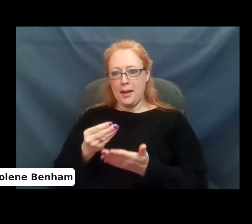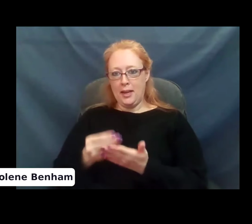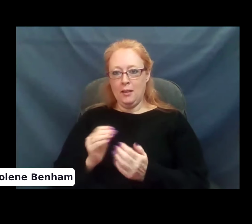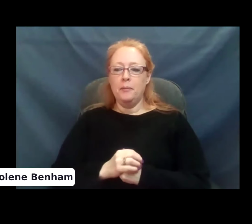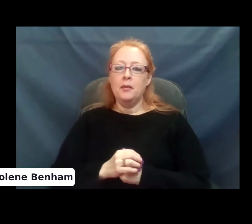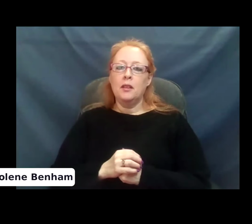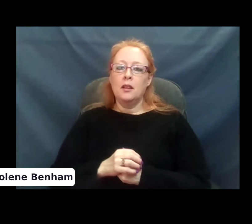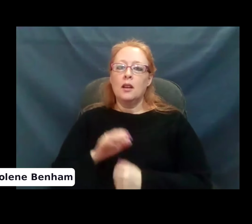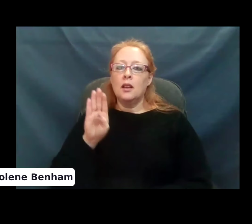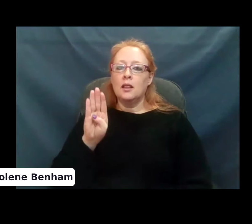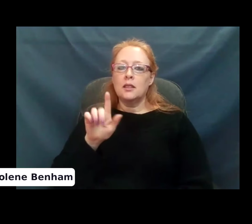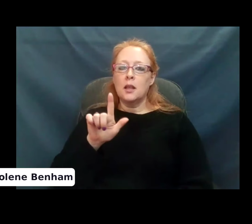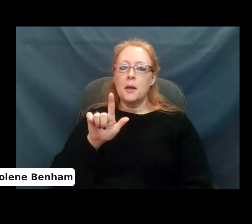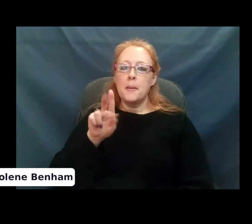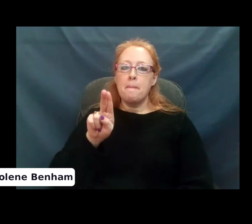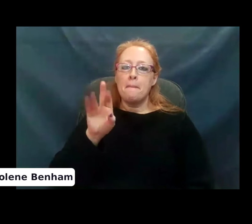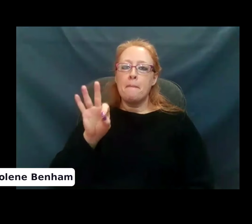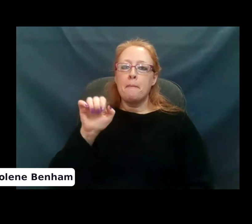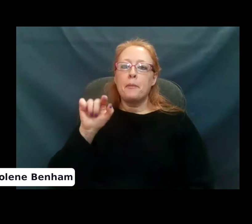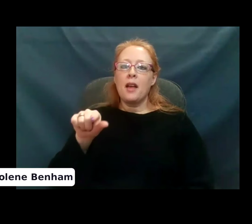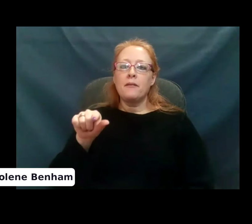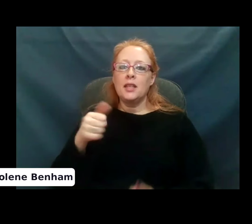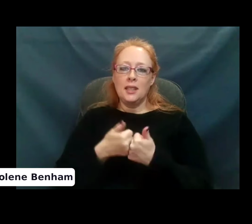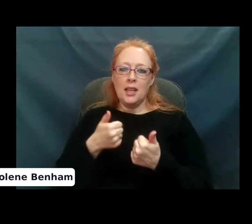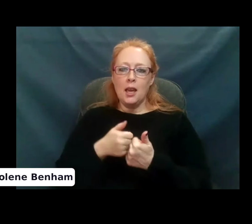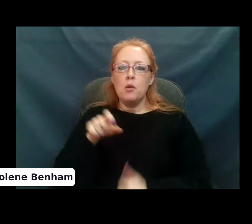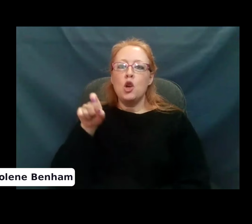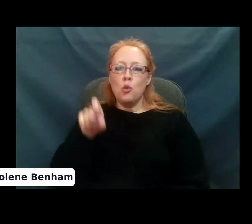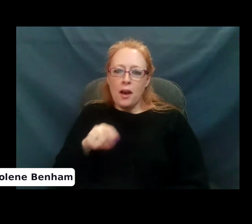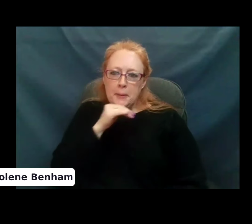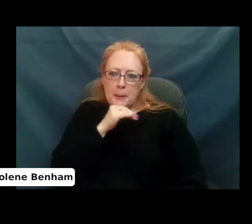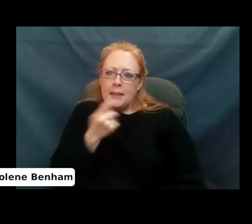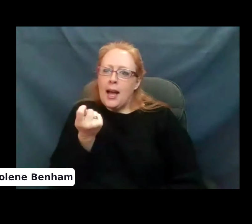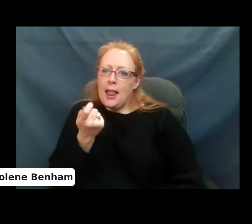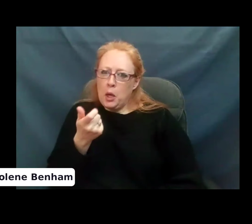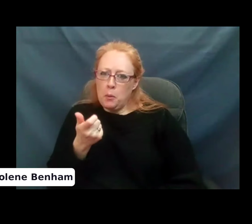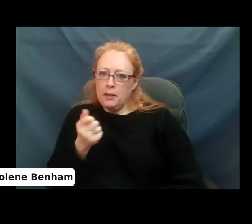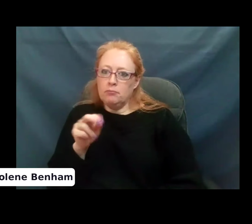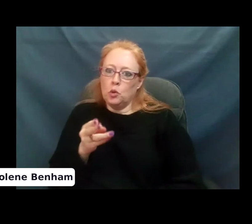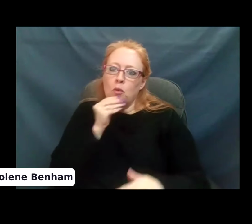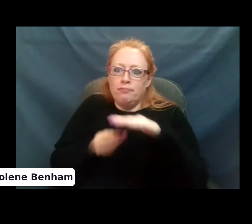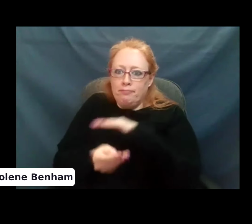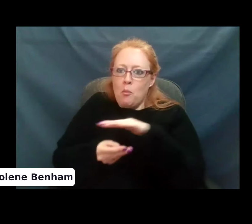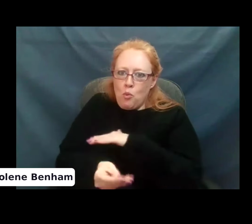But if you don't try to smuggle illegal goods you're not going to win because you're not going to make a lot of money.